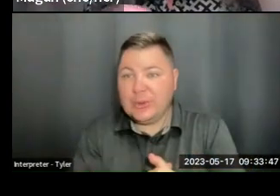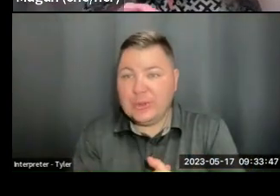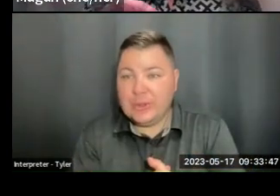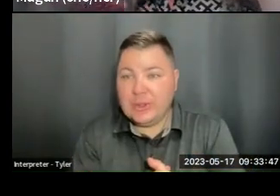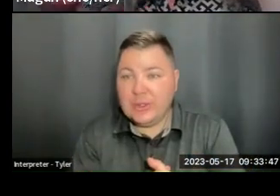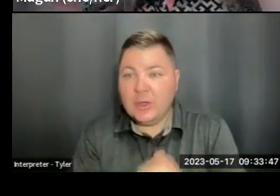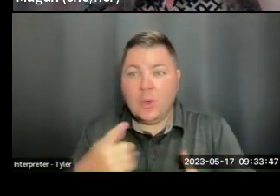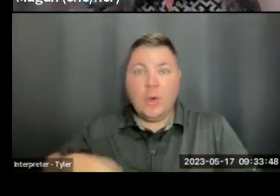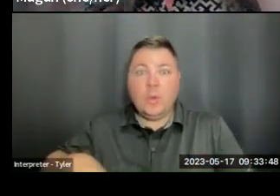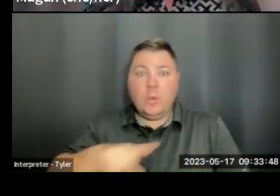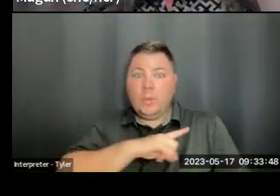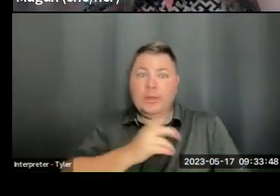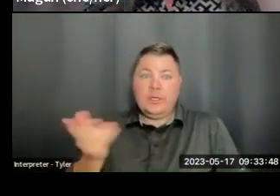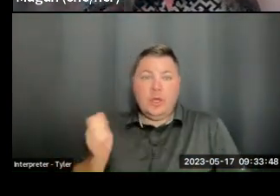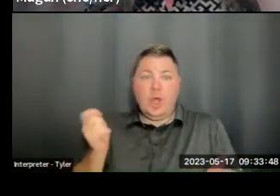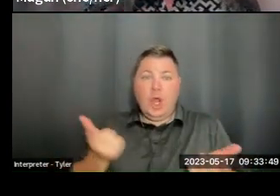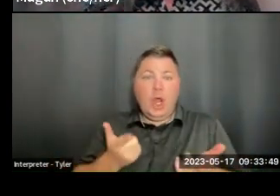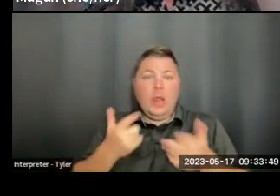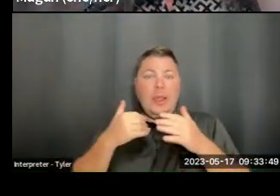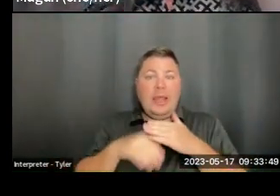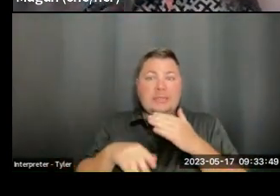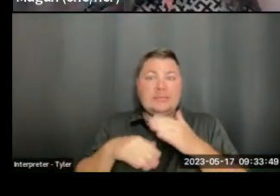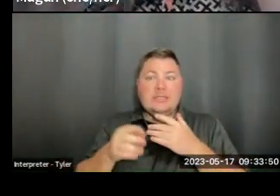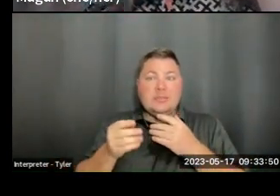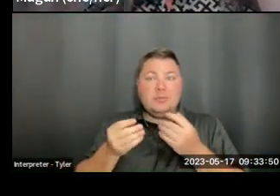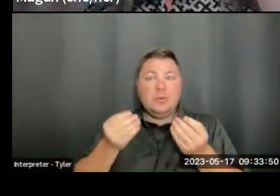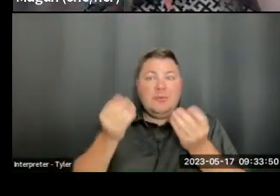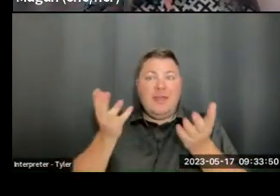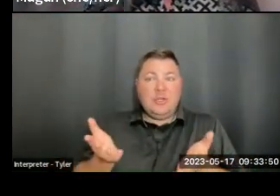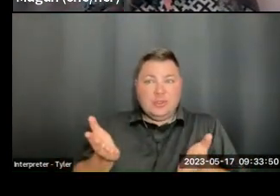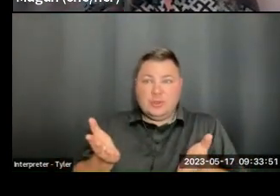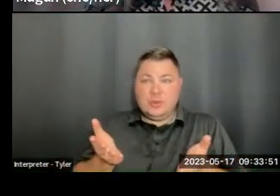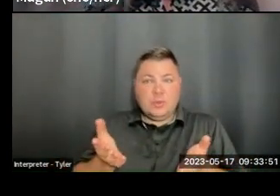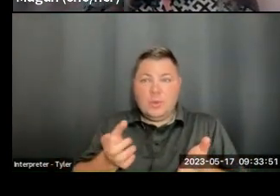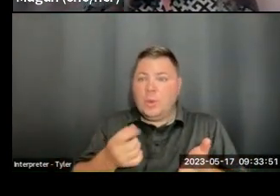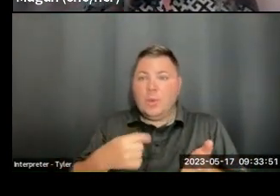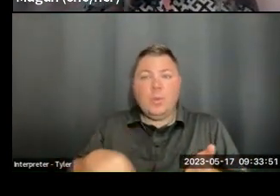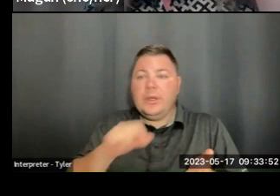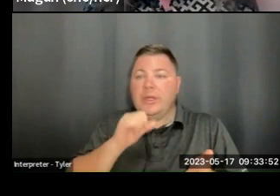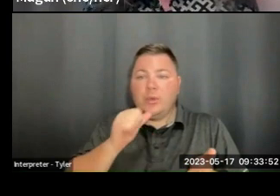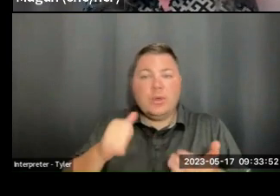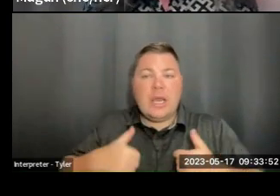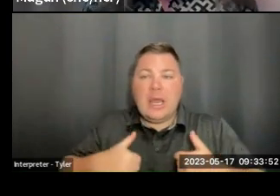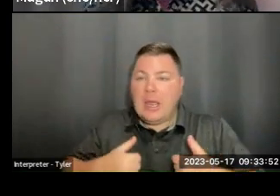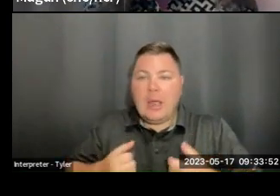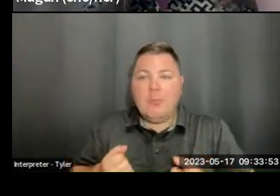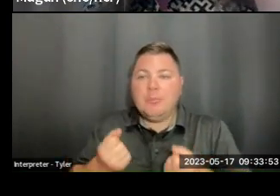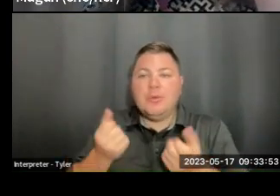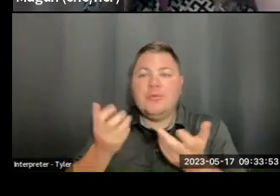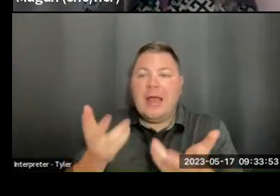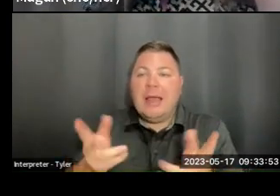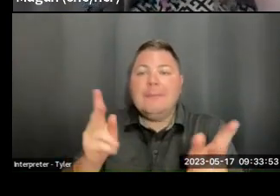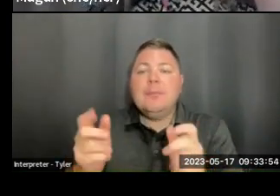Please promote your accessible features. I'll be very straight here.